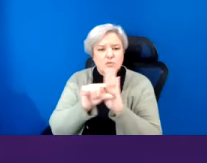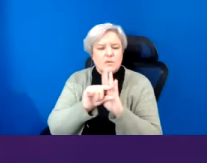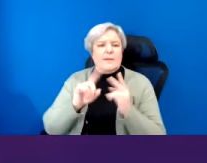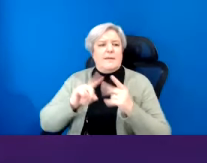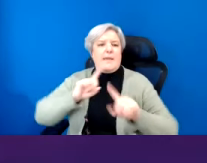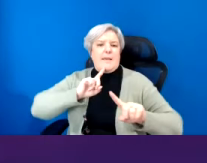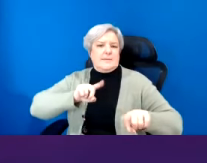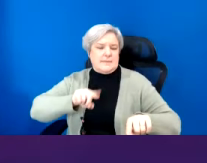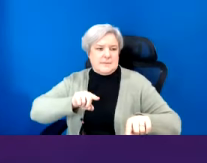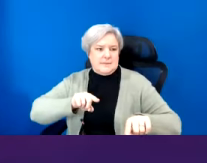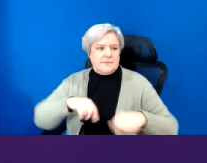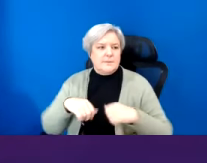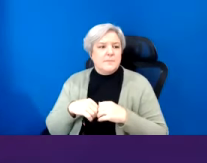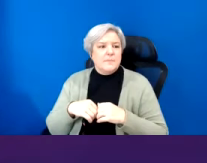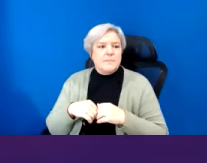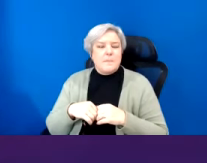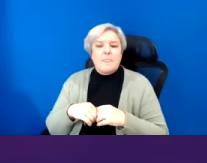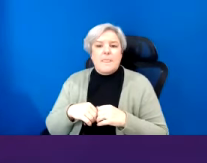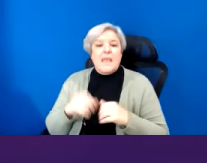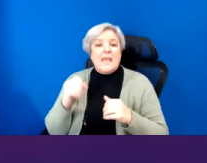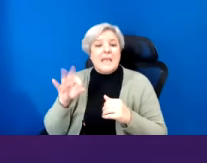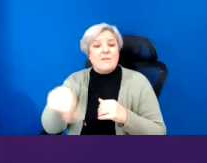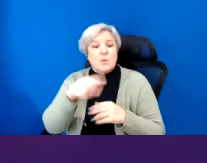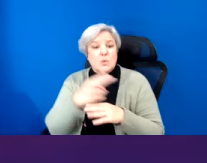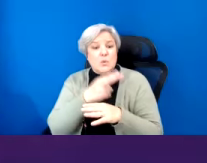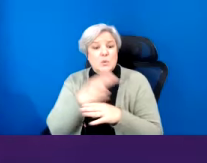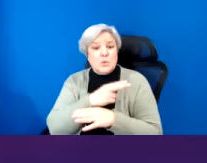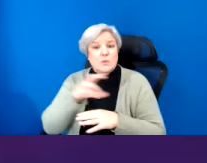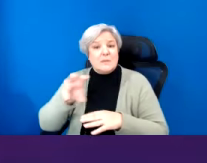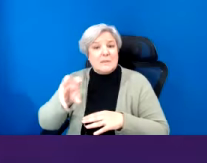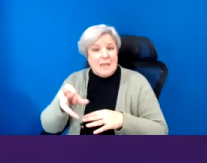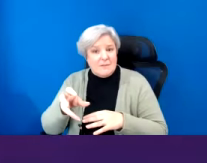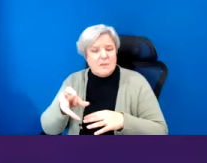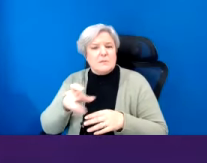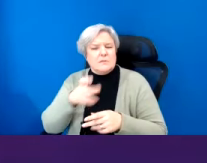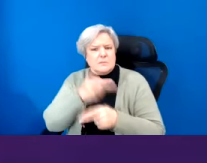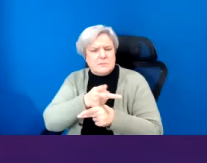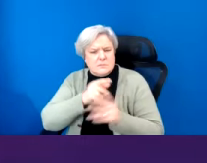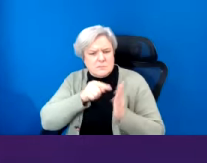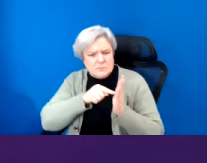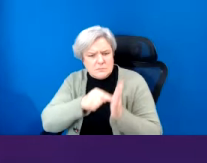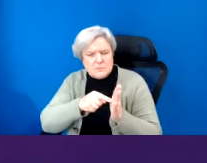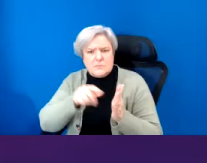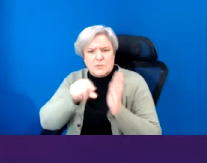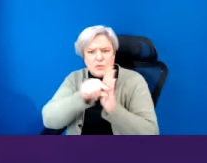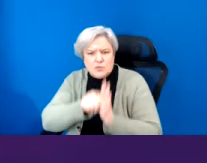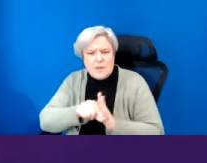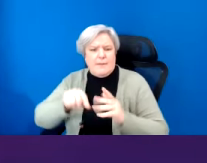And so this is if you used canvas to keep track of grades and attendance throughout the semester,